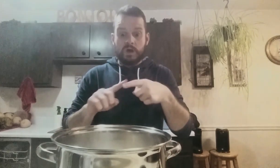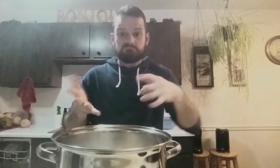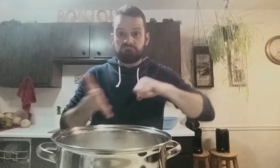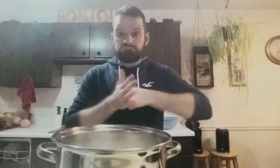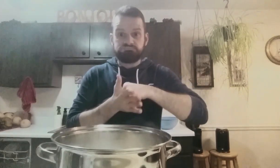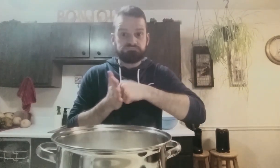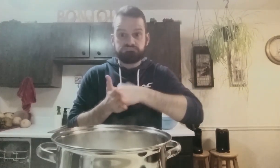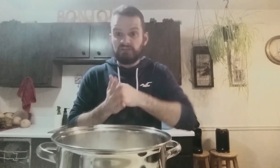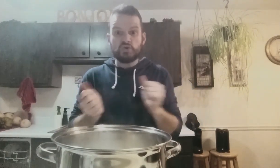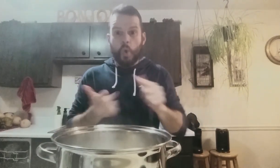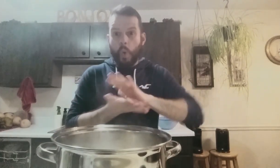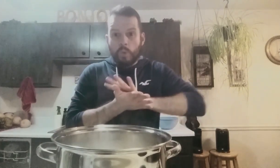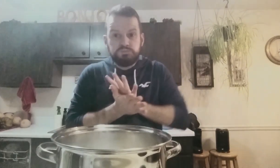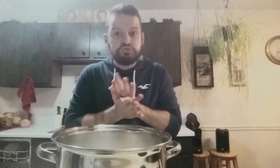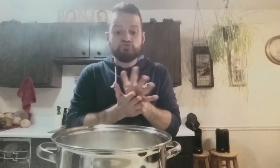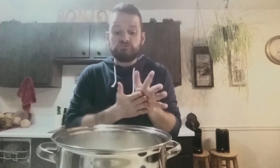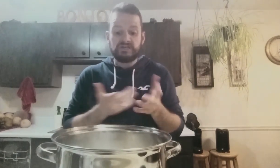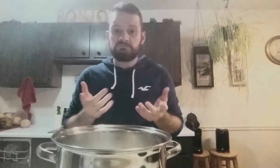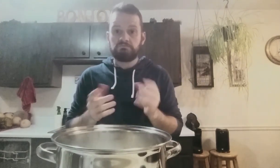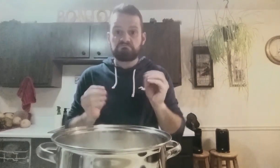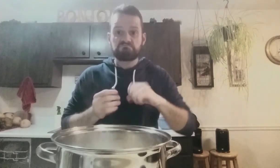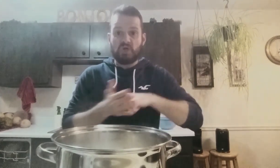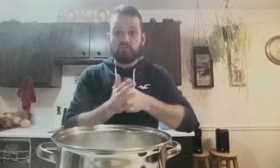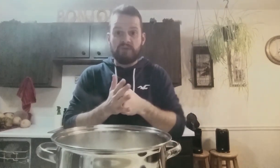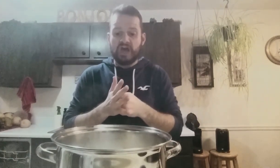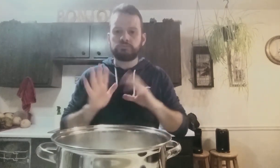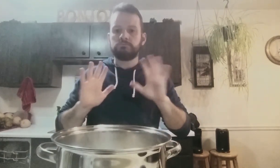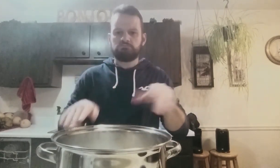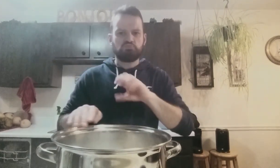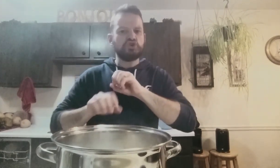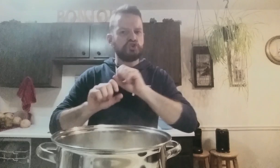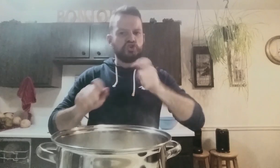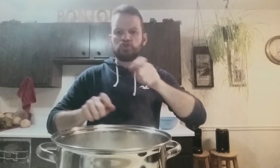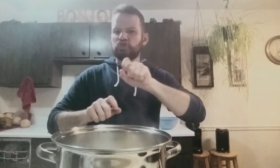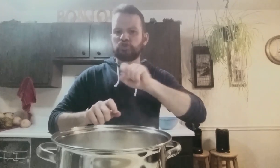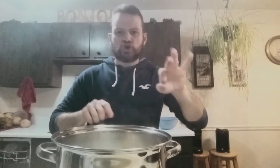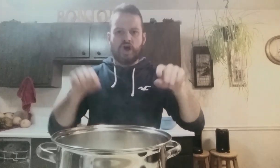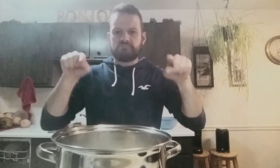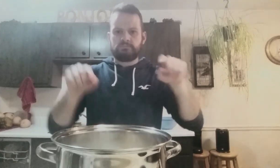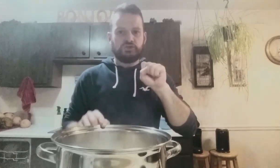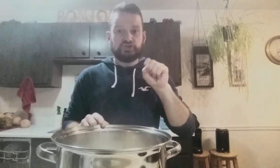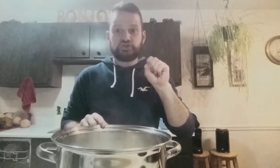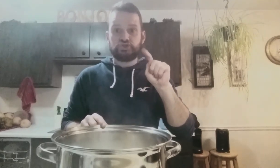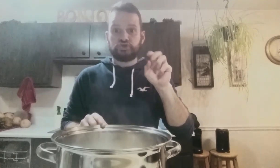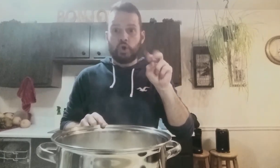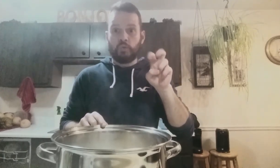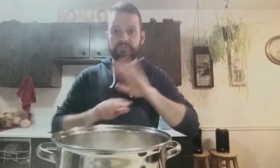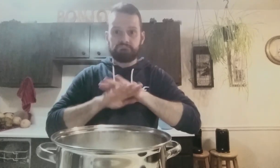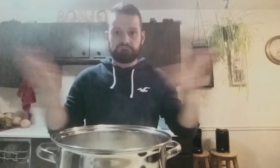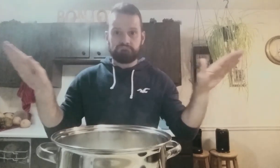If it is all mashed and there's nothing left to mash, turn the stove off.